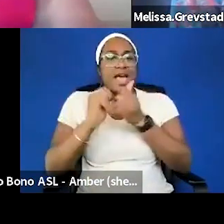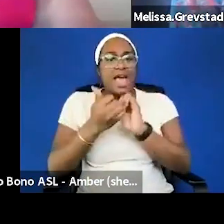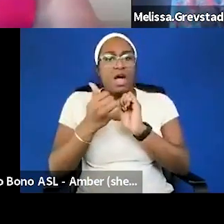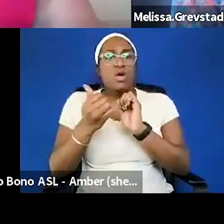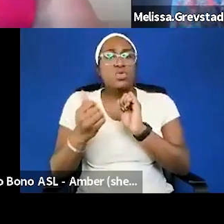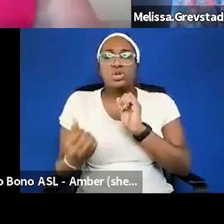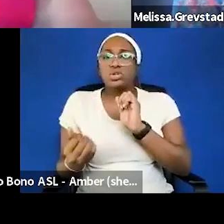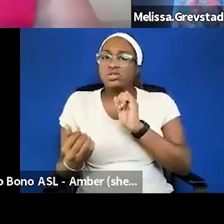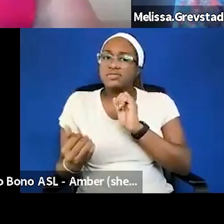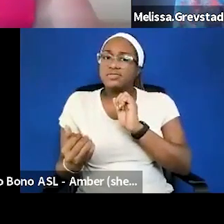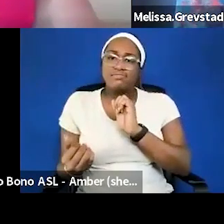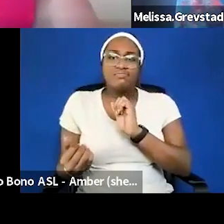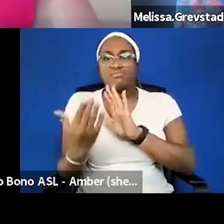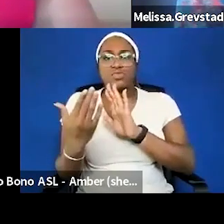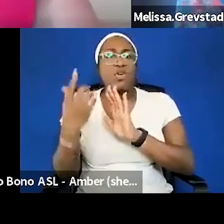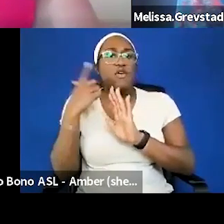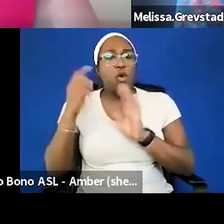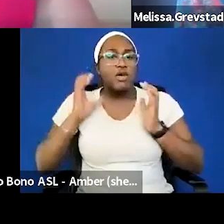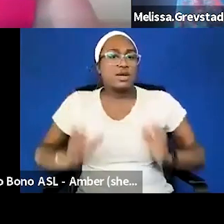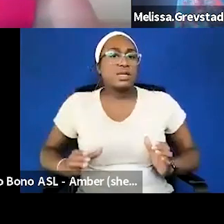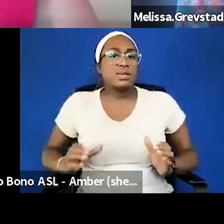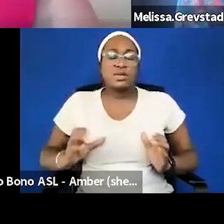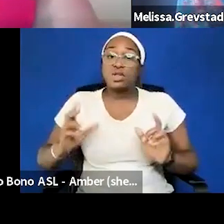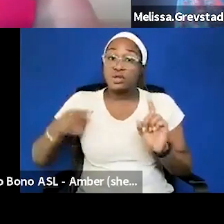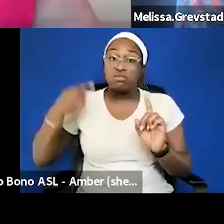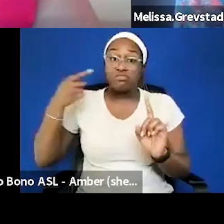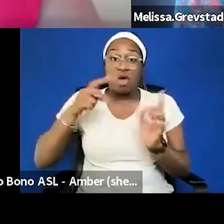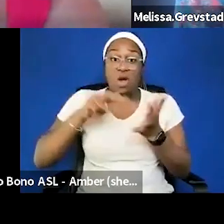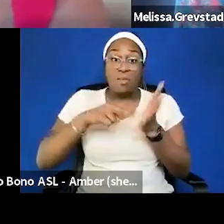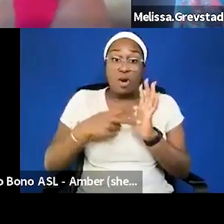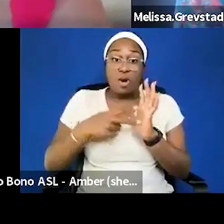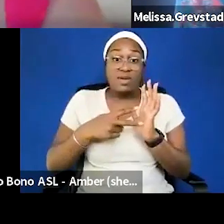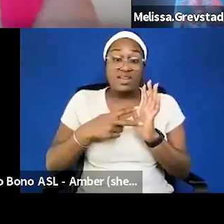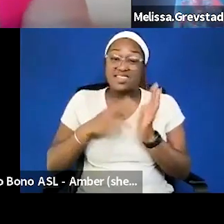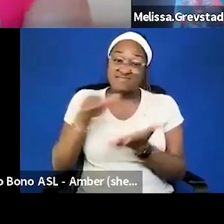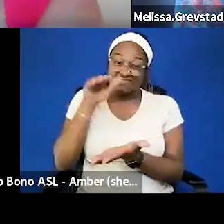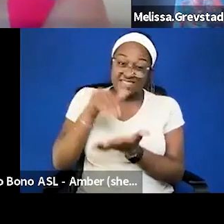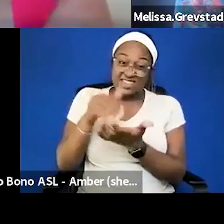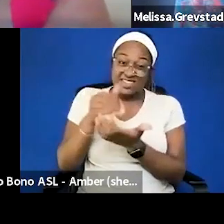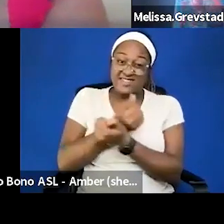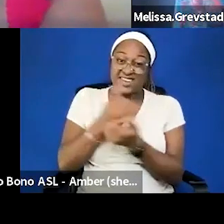And what we did was we put purpose at the heart of everything we do. And that purpose was